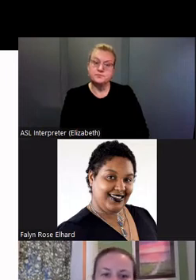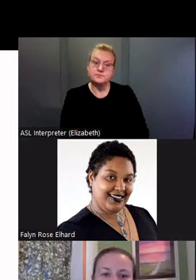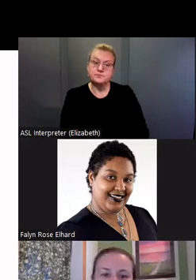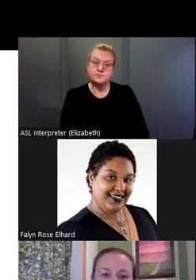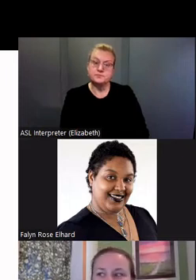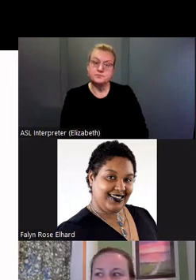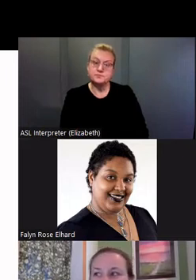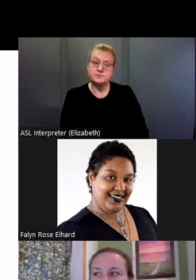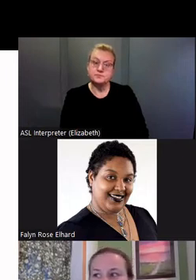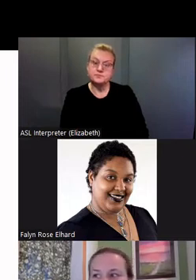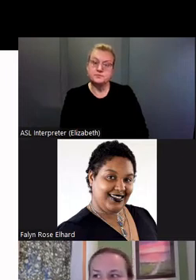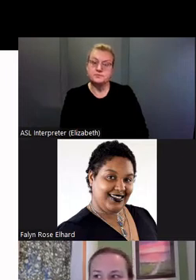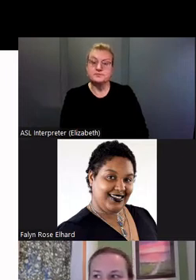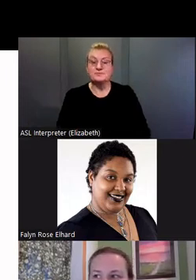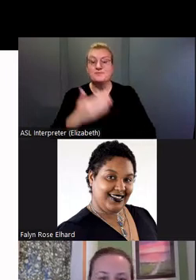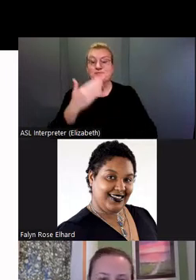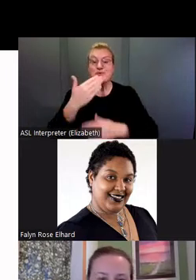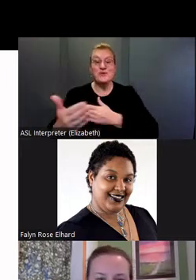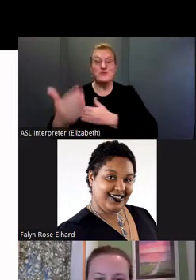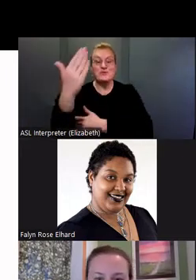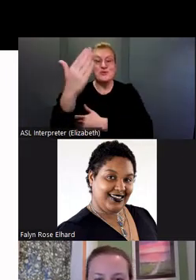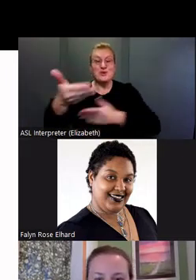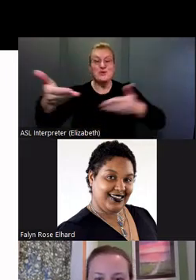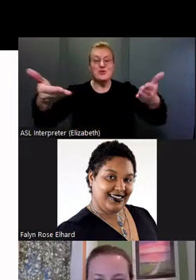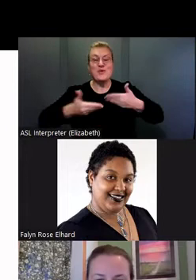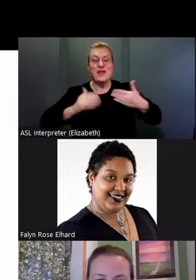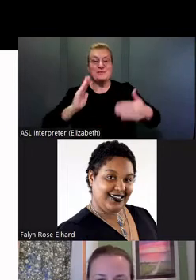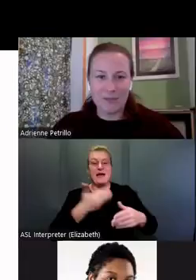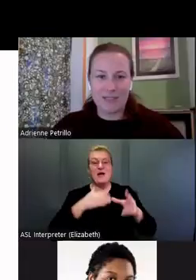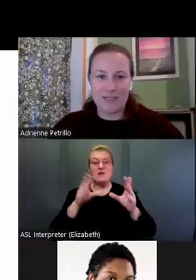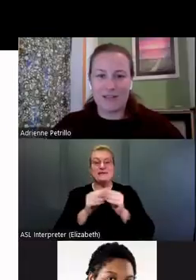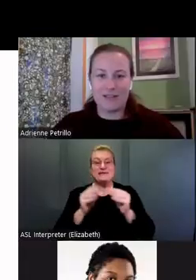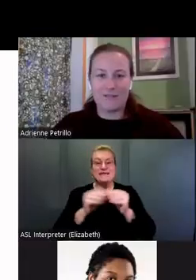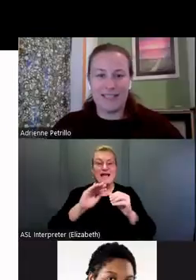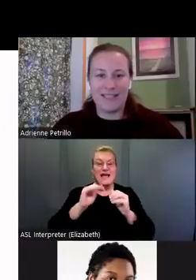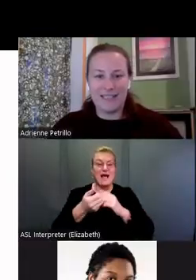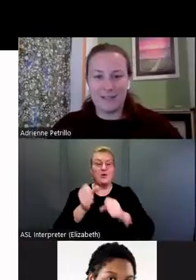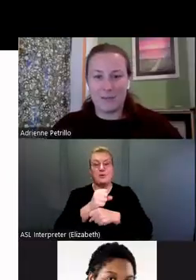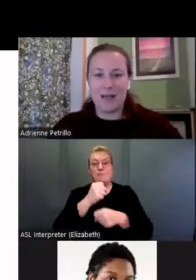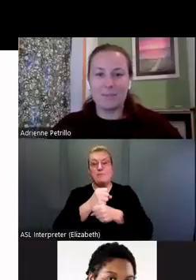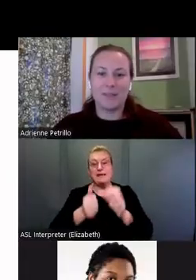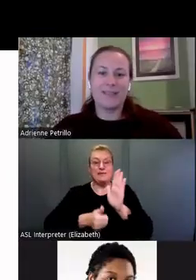Good morning, and welcome to our session on how to make the most out of Idea Swap.